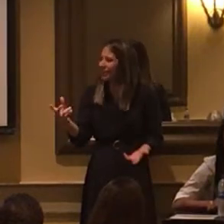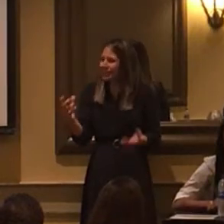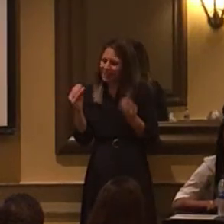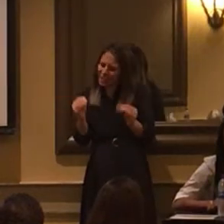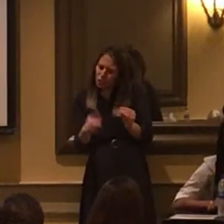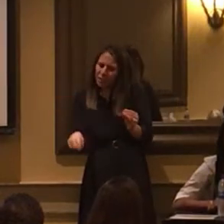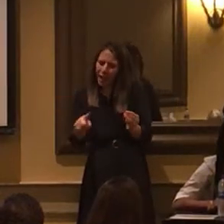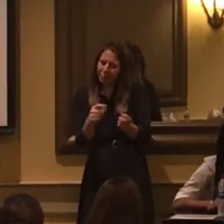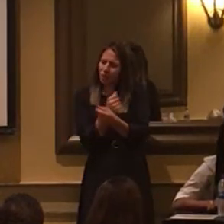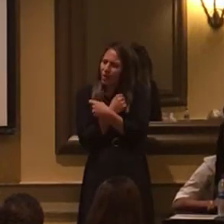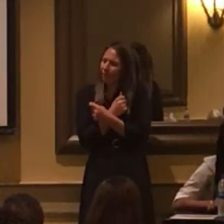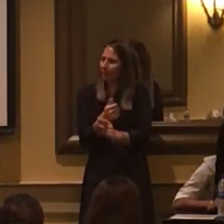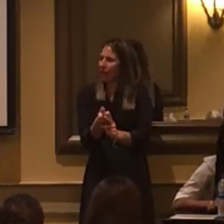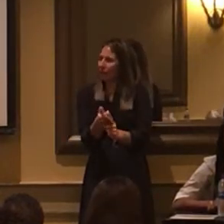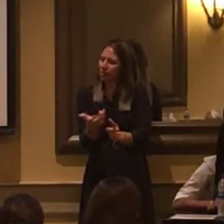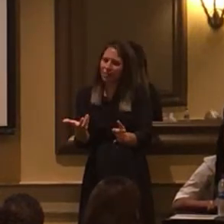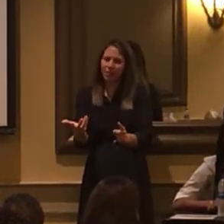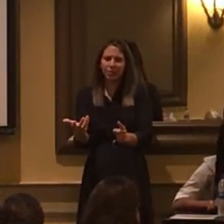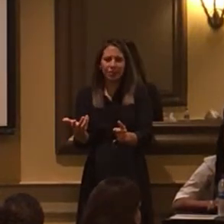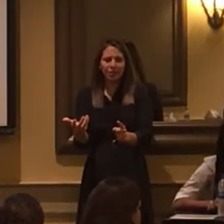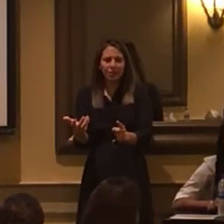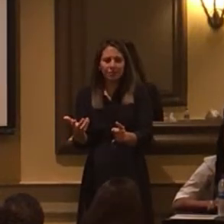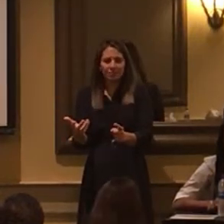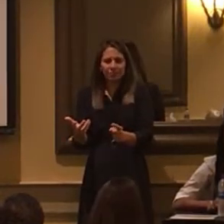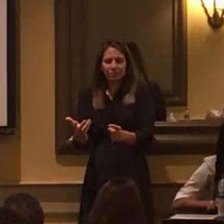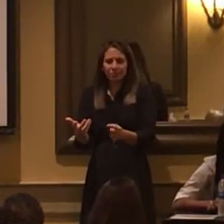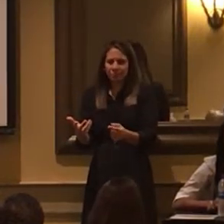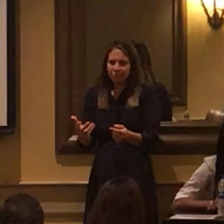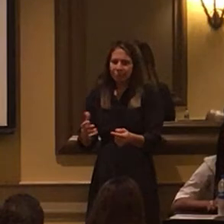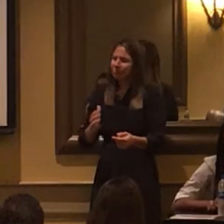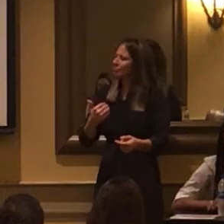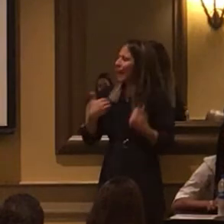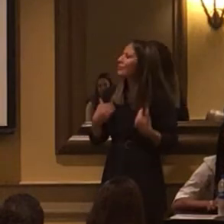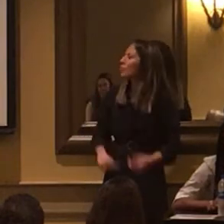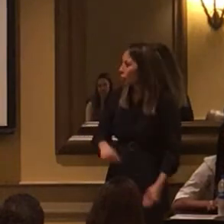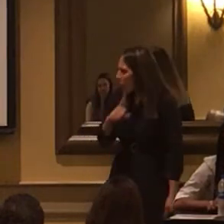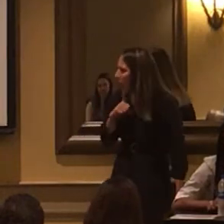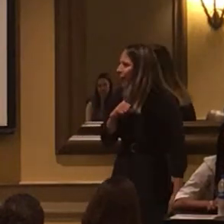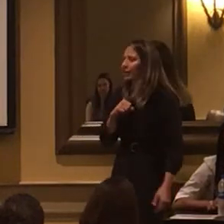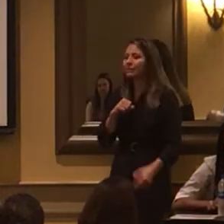You know, so yeah. . Listen to adults.